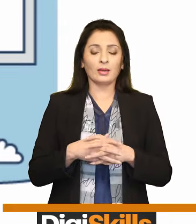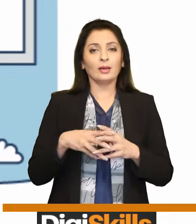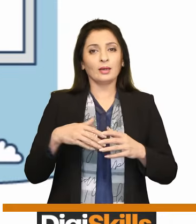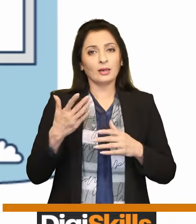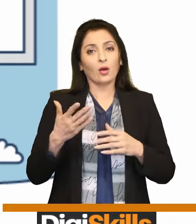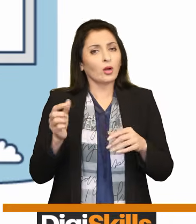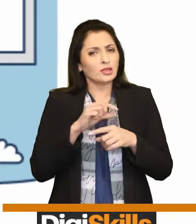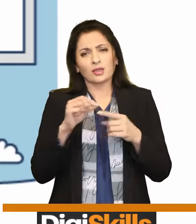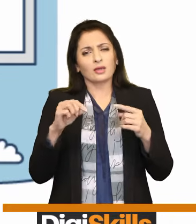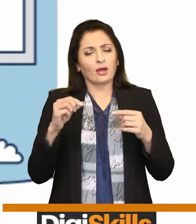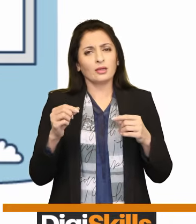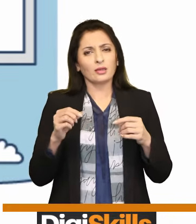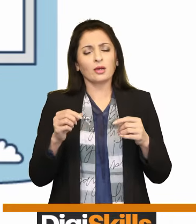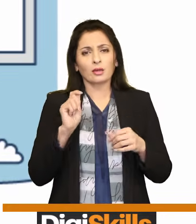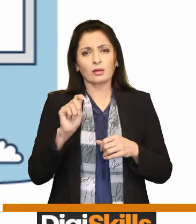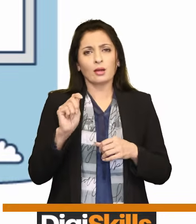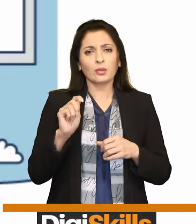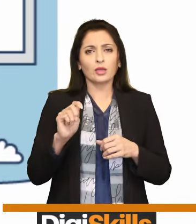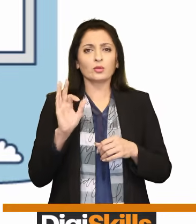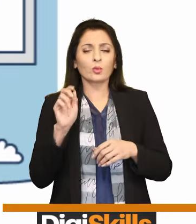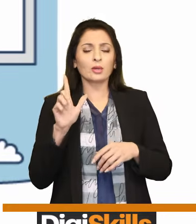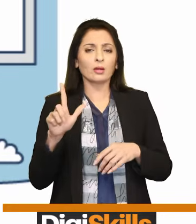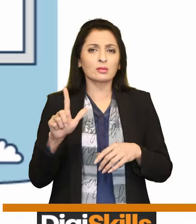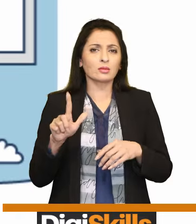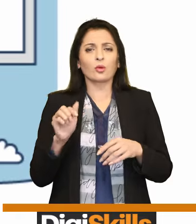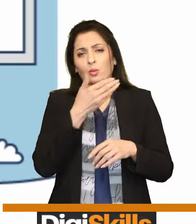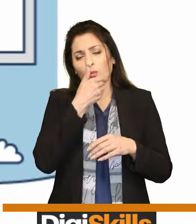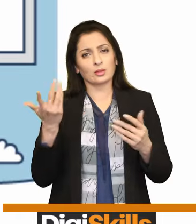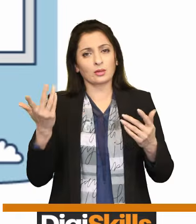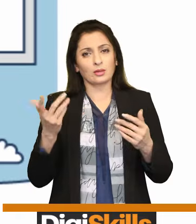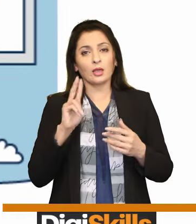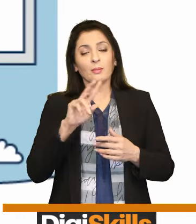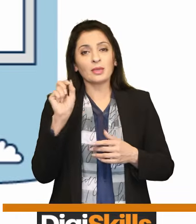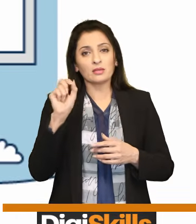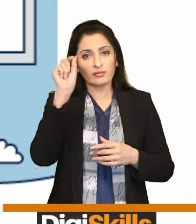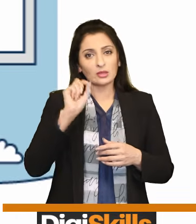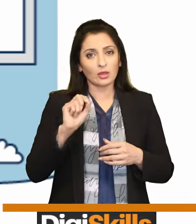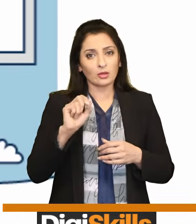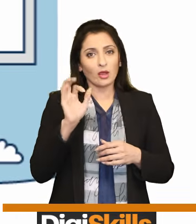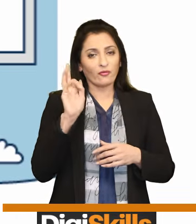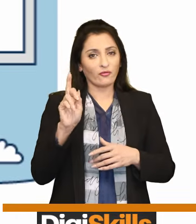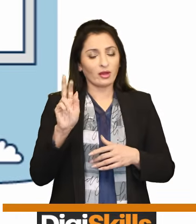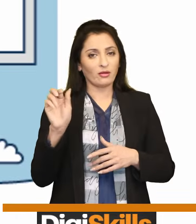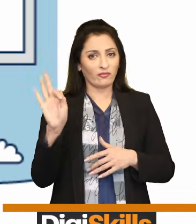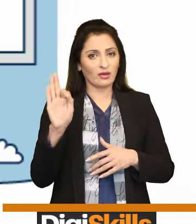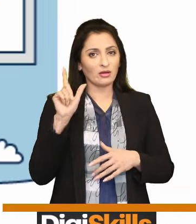And same goes for the night owls. We all freelancer are generally night owls. 20 % people are those